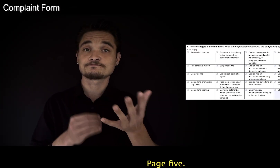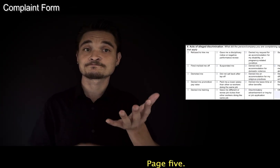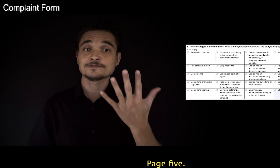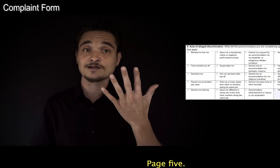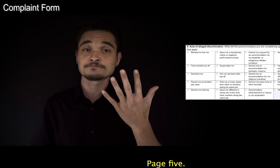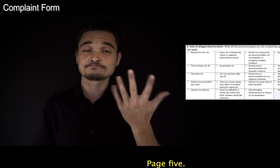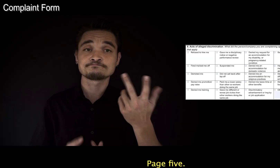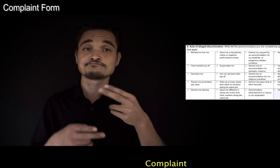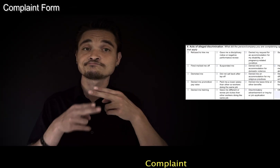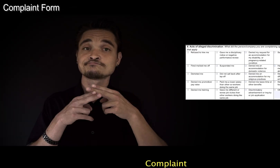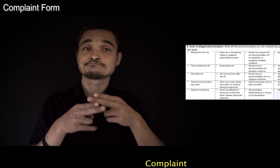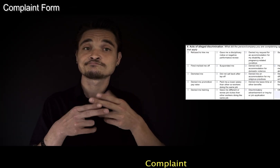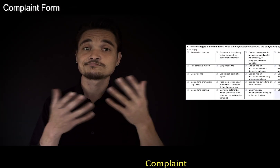Page five. Complaint